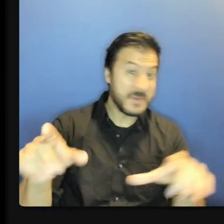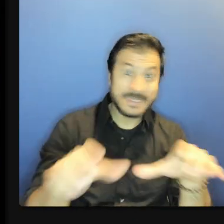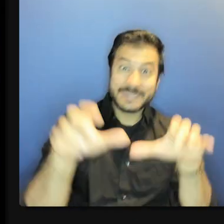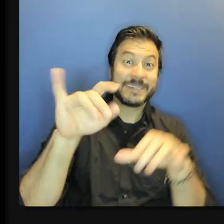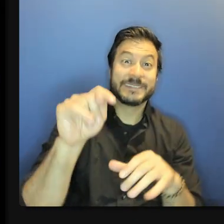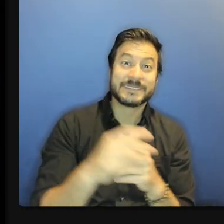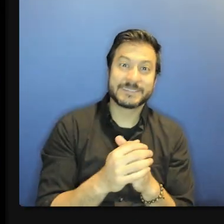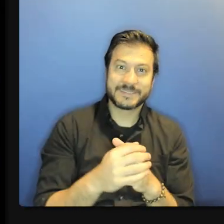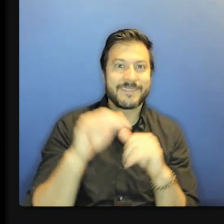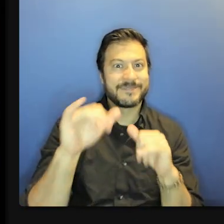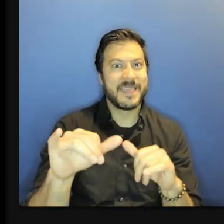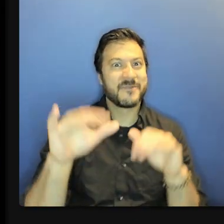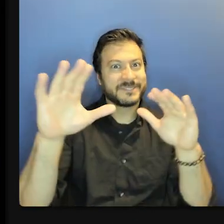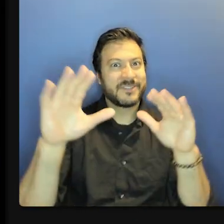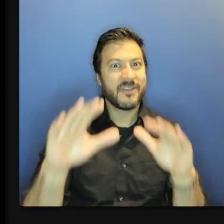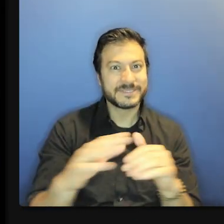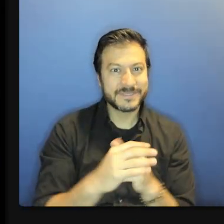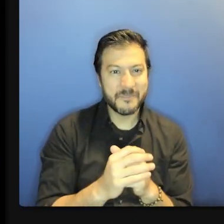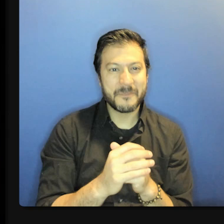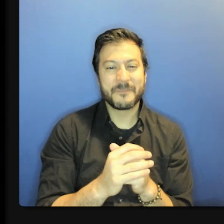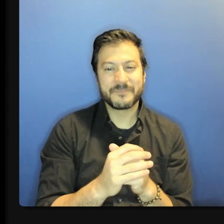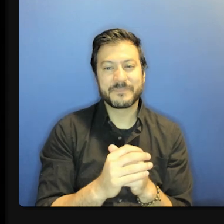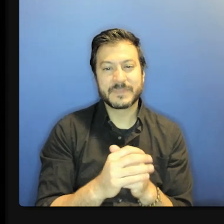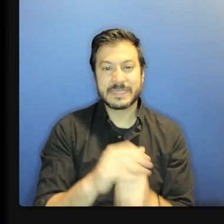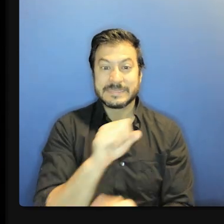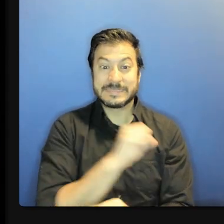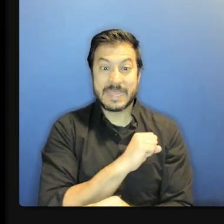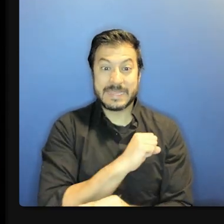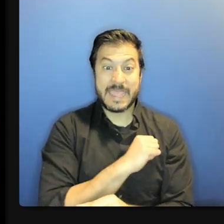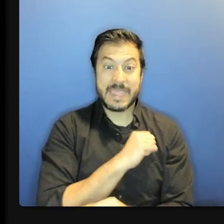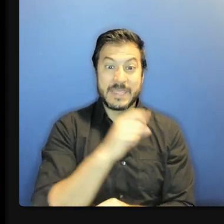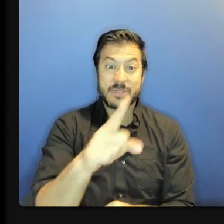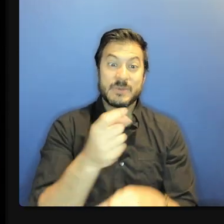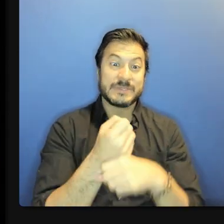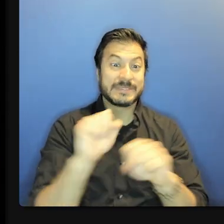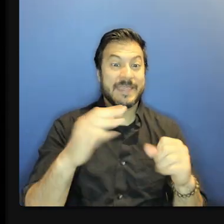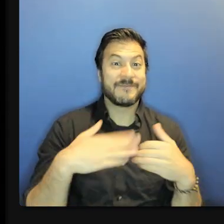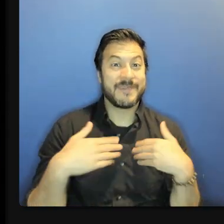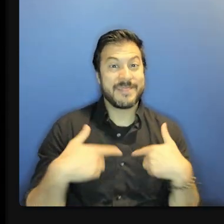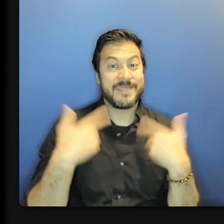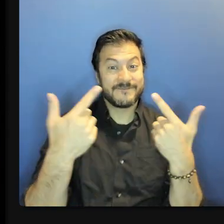You did it! That was awesome, Satya. You saved my life.